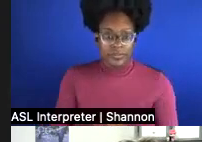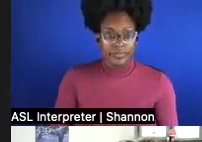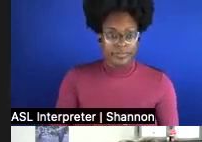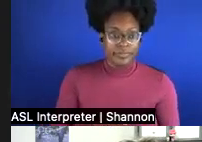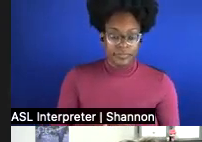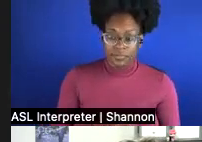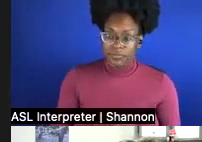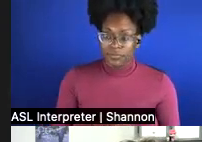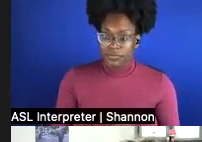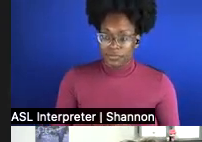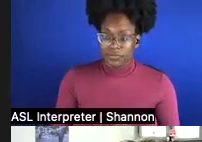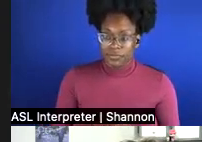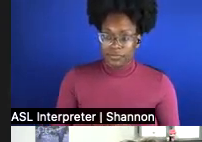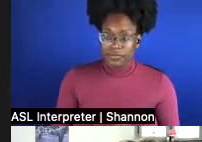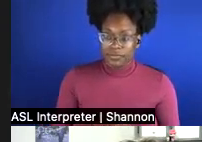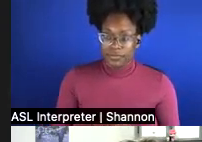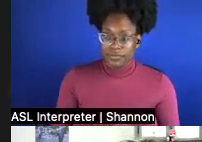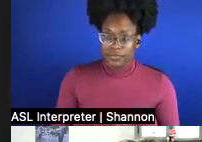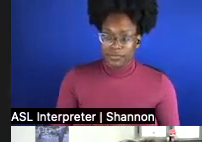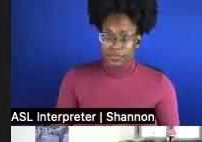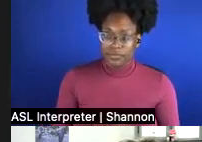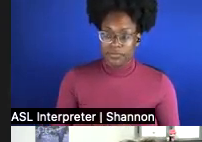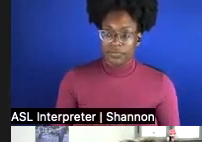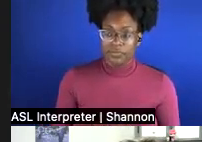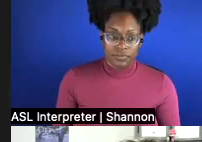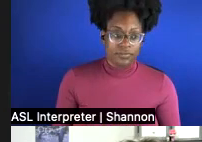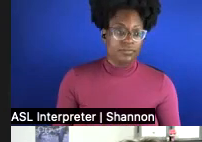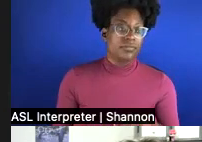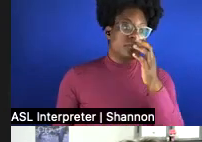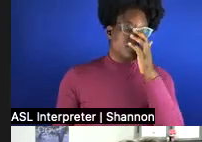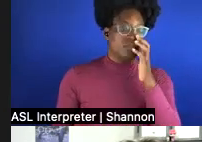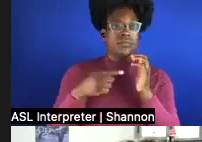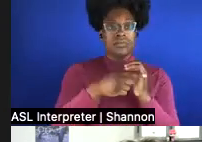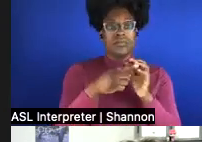Here are some examples of sentence stems to help produce general comments on strengths: